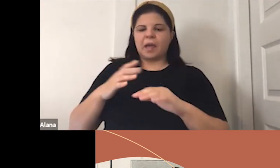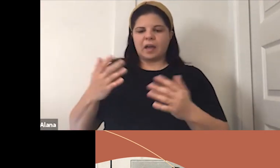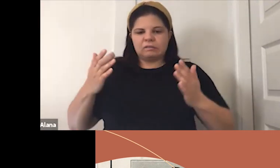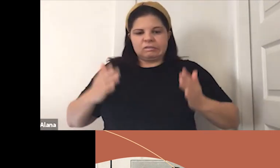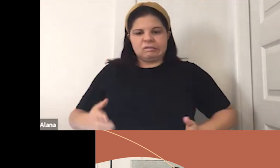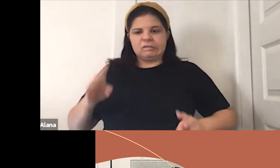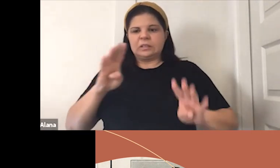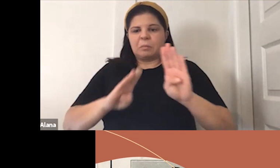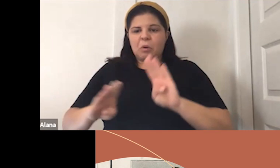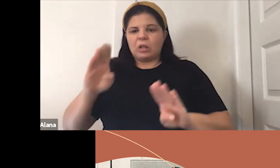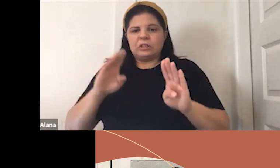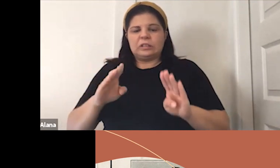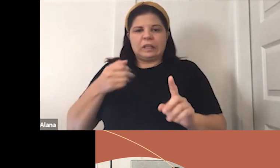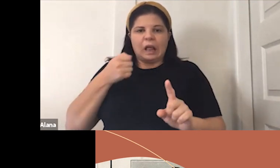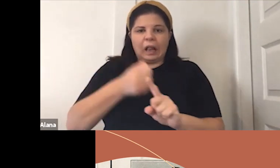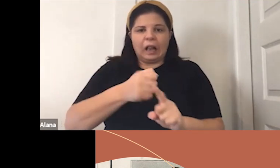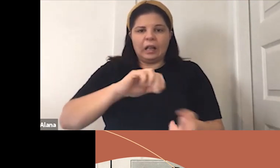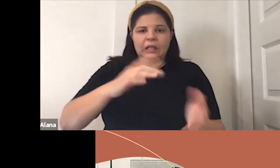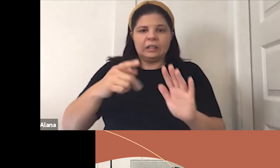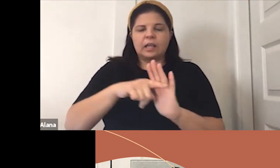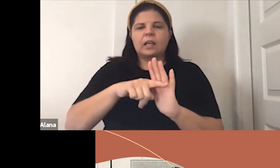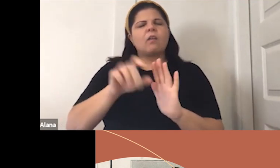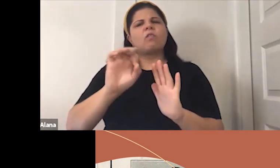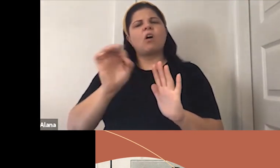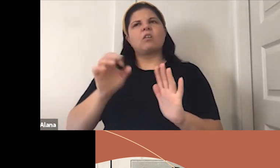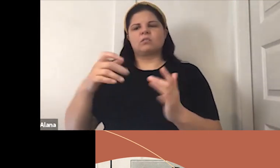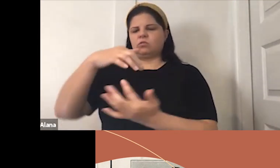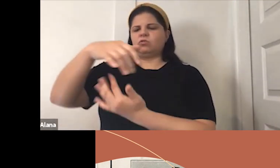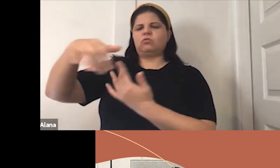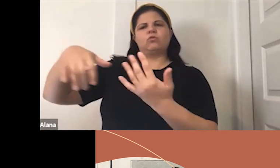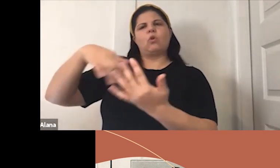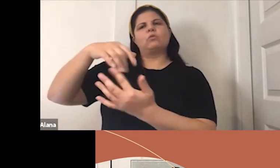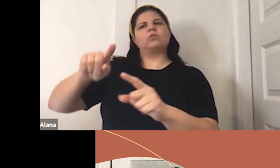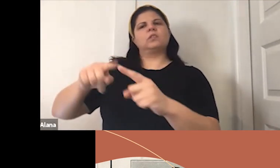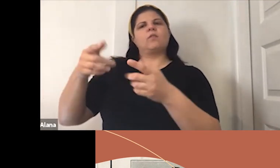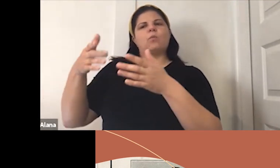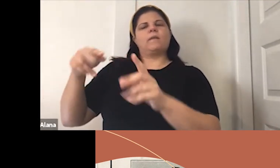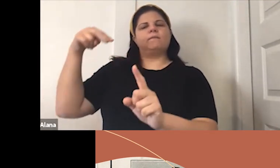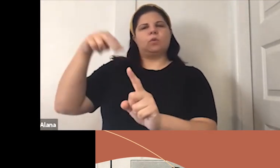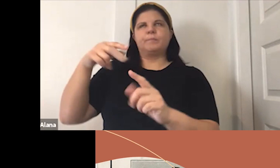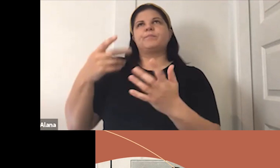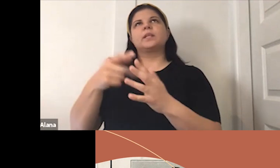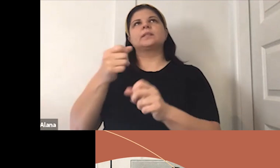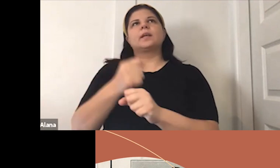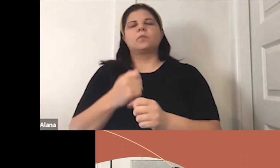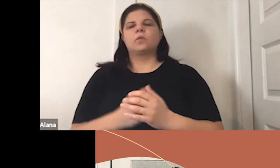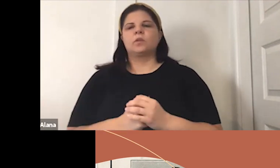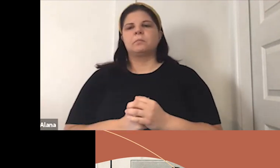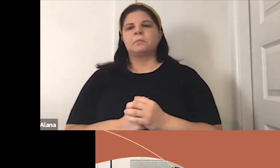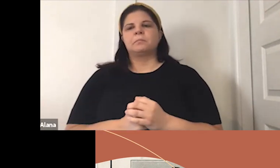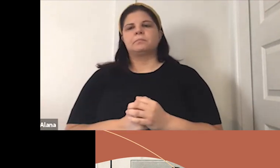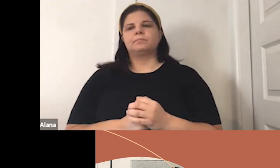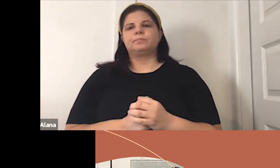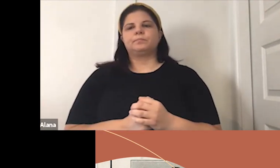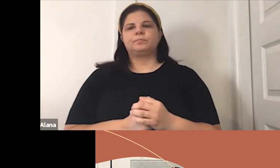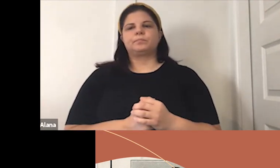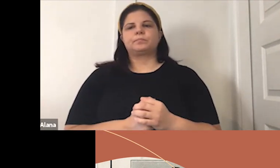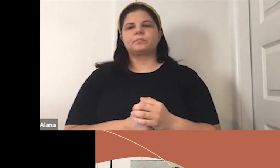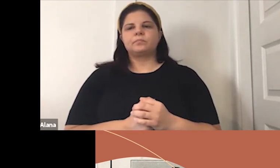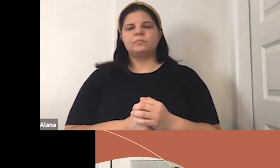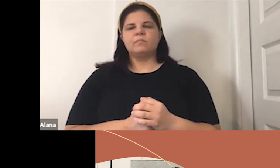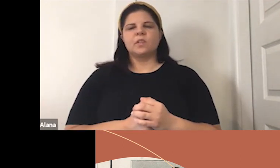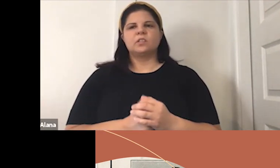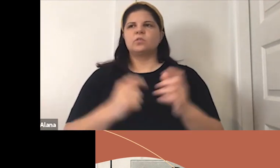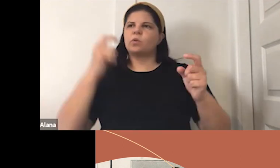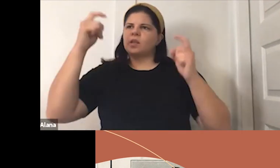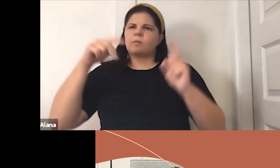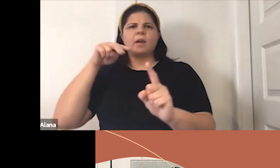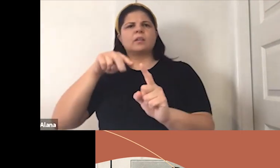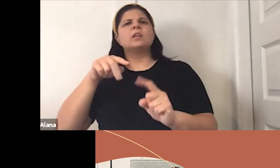So, in other words what the critical social model looks at is what are the social barriers